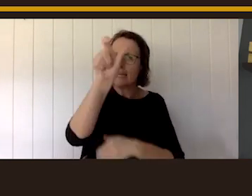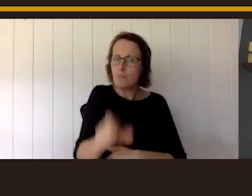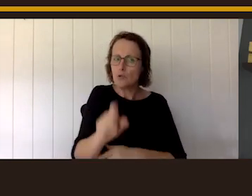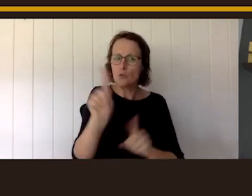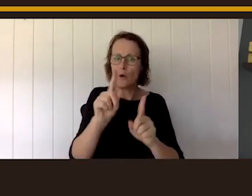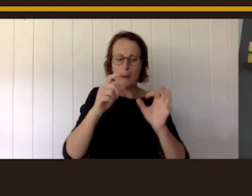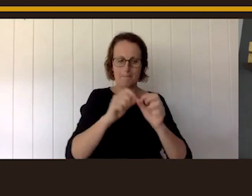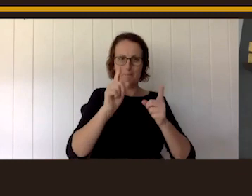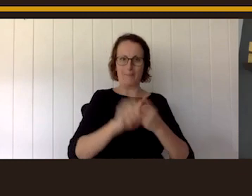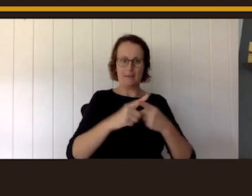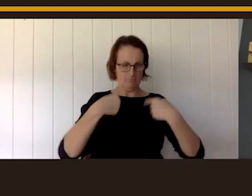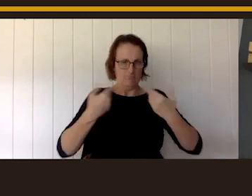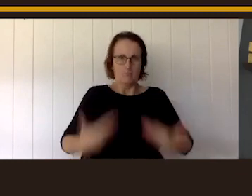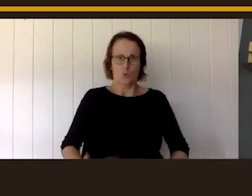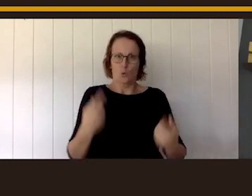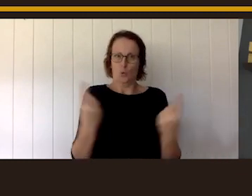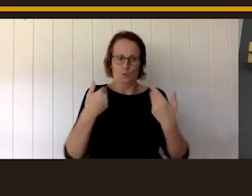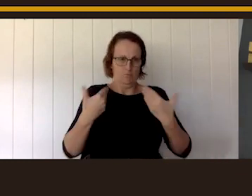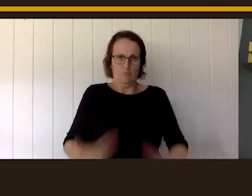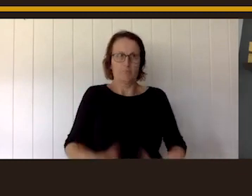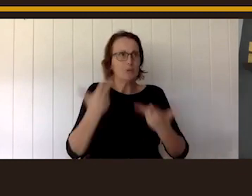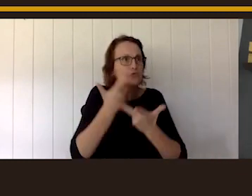start with is "be". Who are they going to be? How are they going to